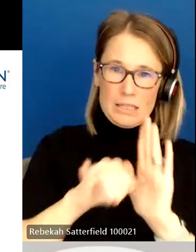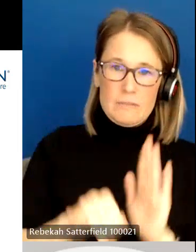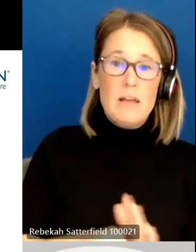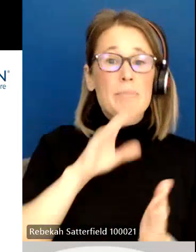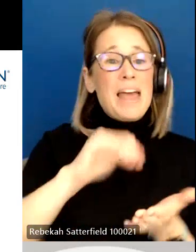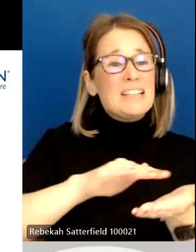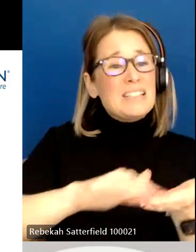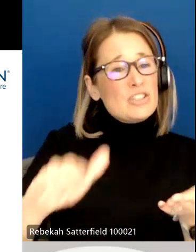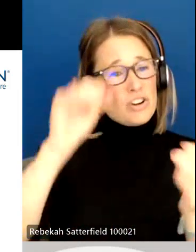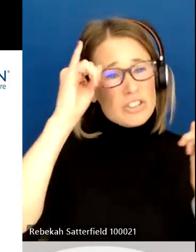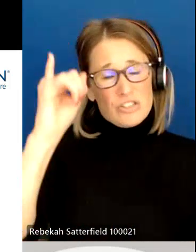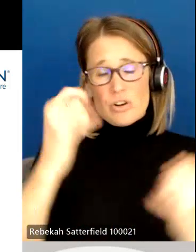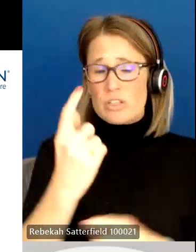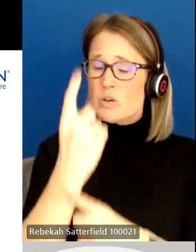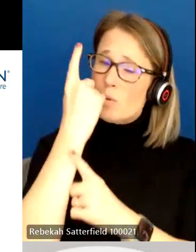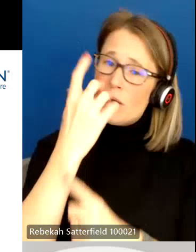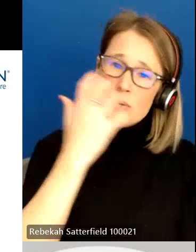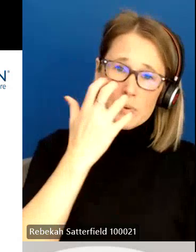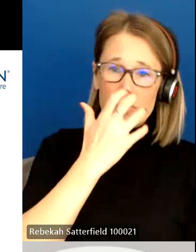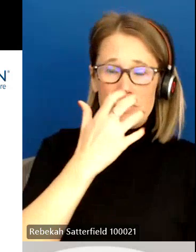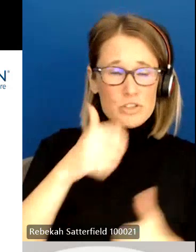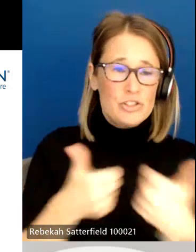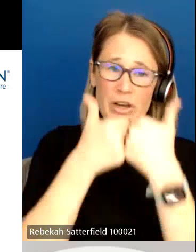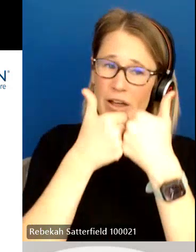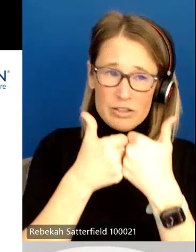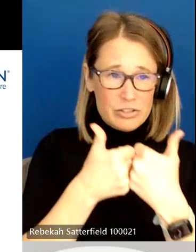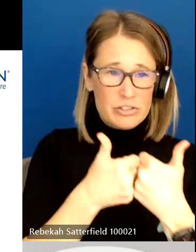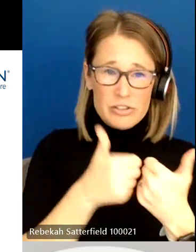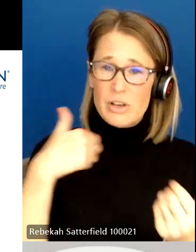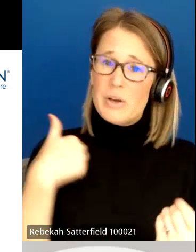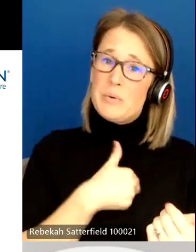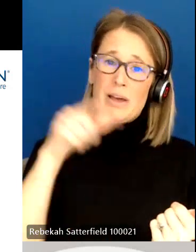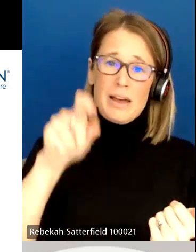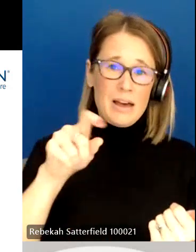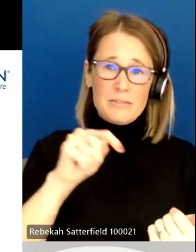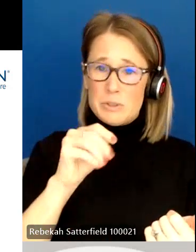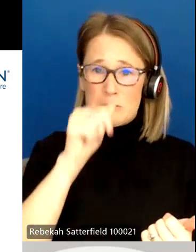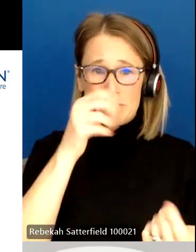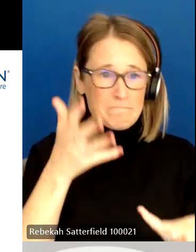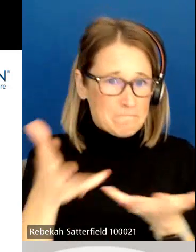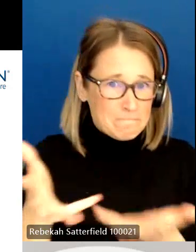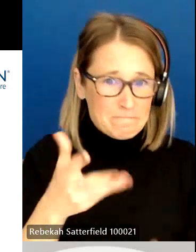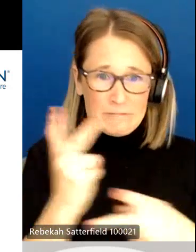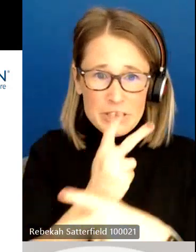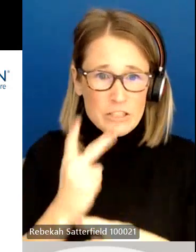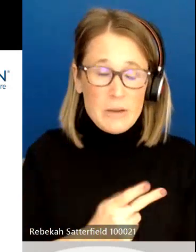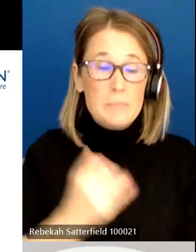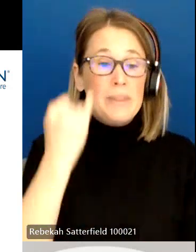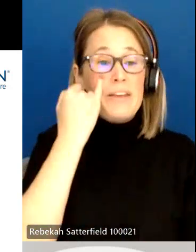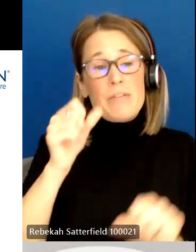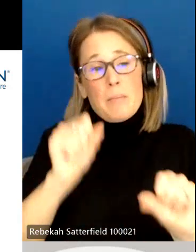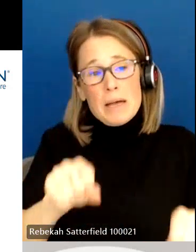remain one of the challenges that we have to deal with so if possible again to the previous question